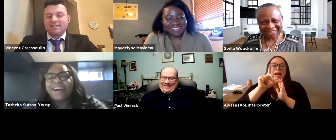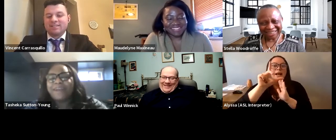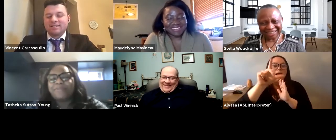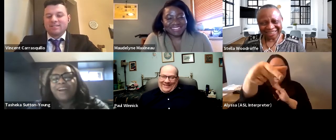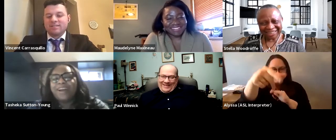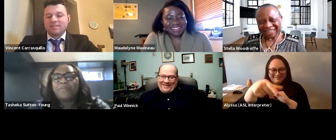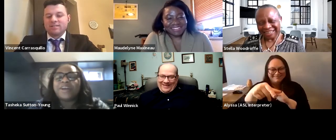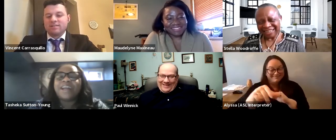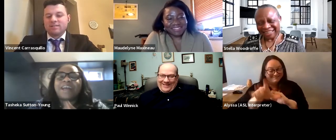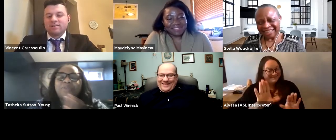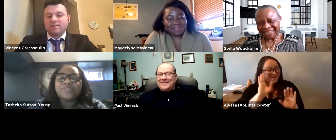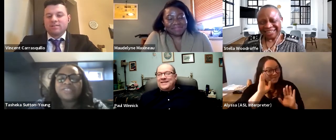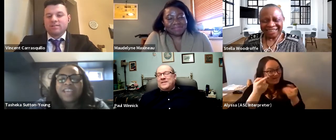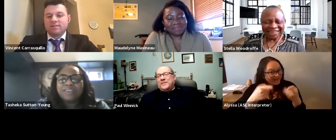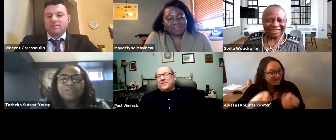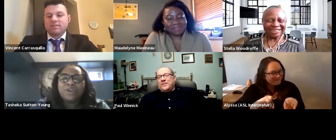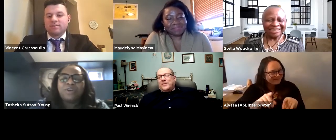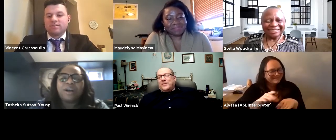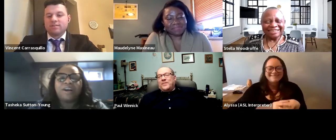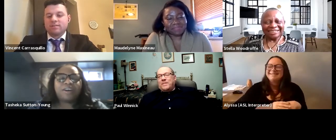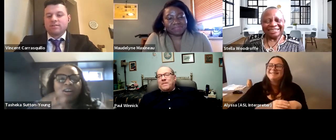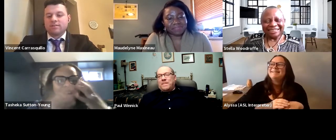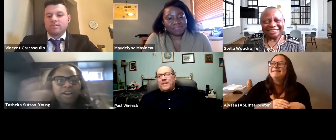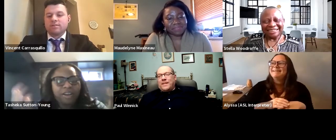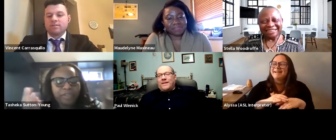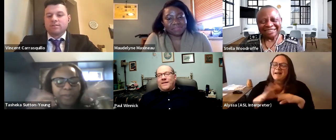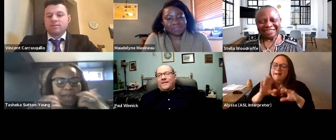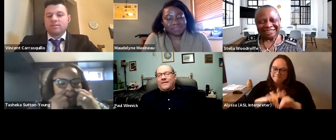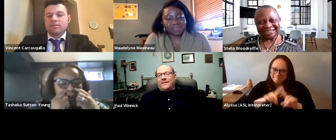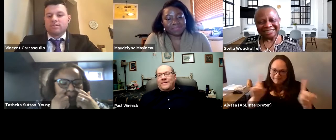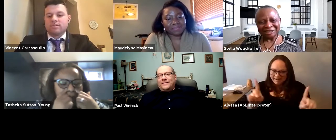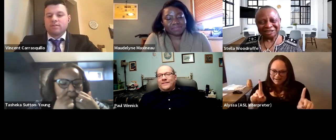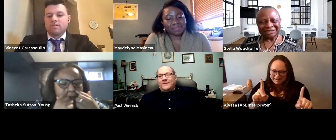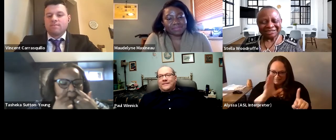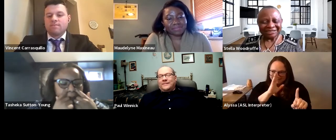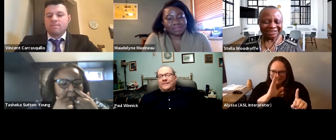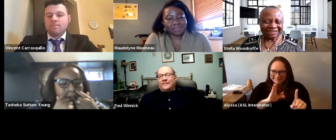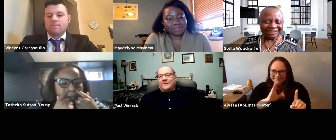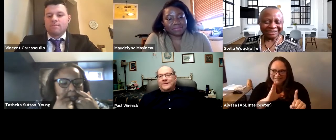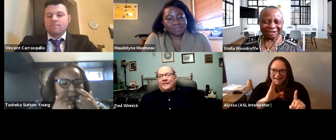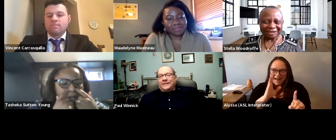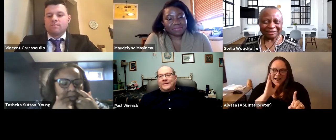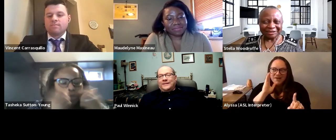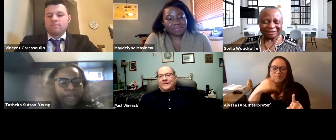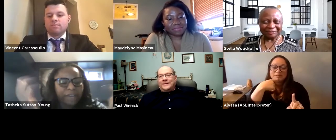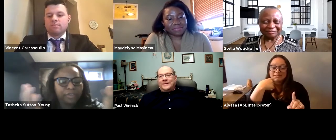um, but I will say, you know, of the panel, you know three out of the